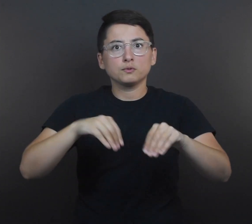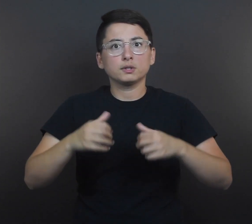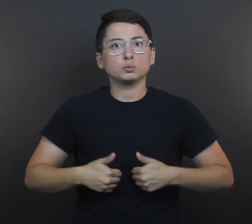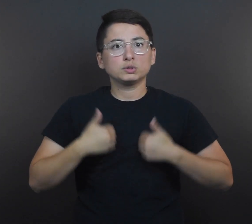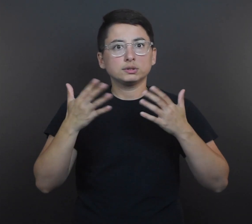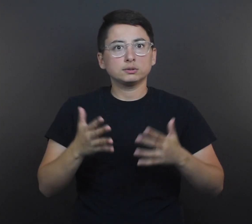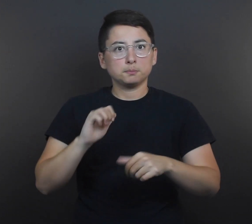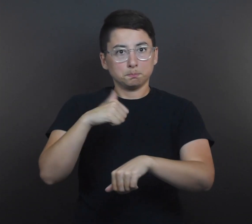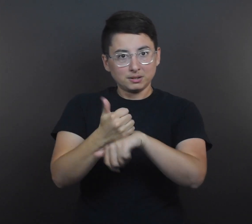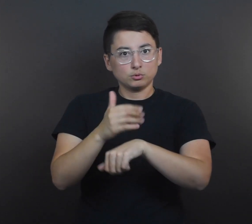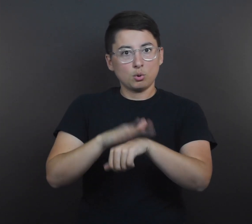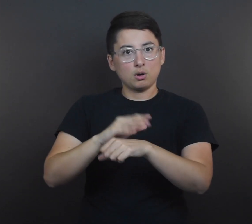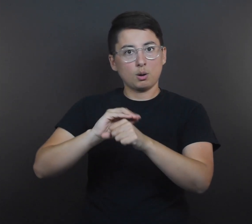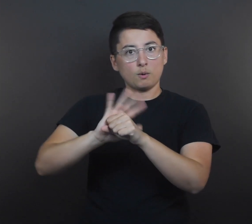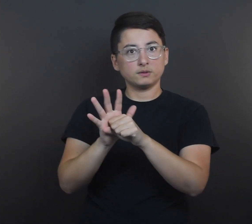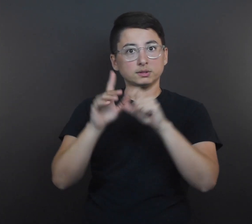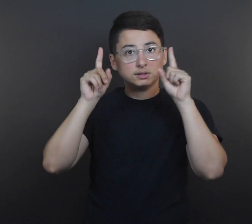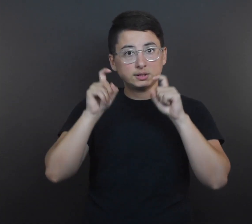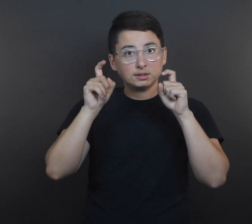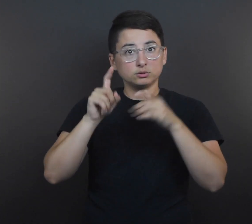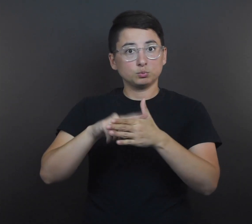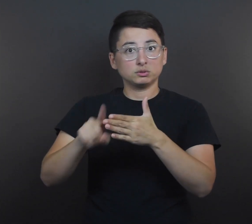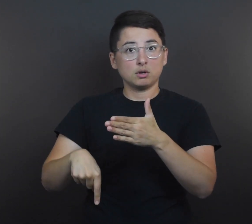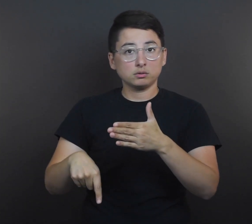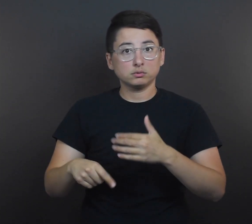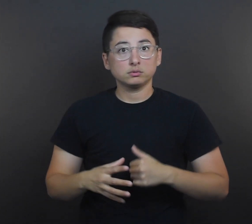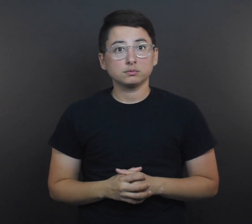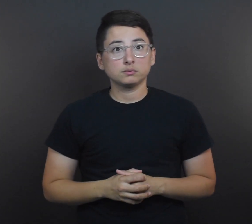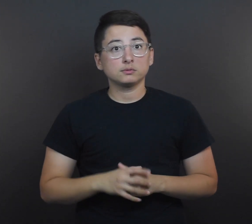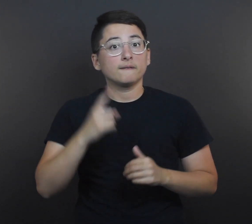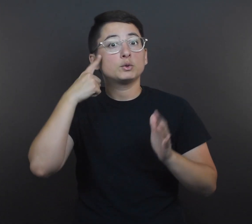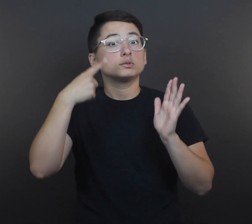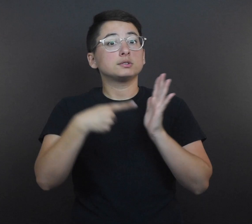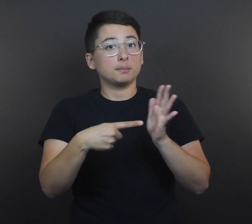Facility leaders had to decide where they were going to move residents based